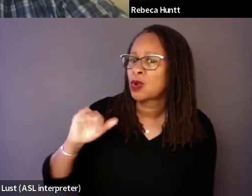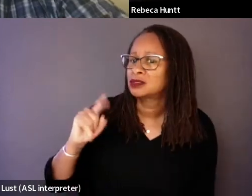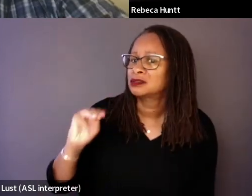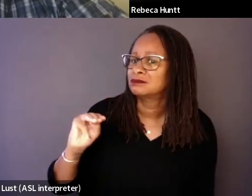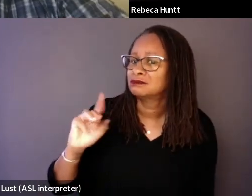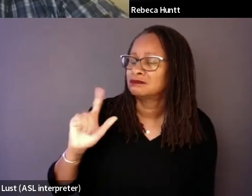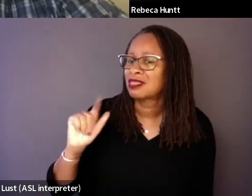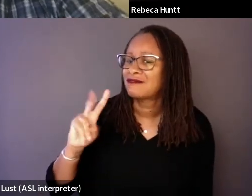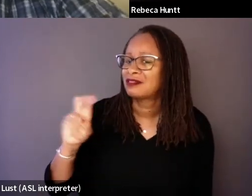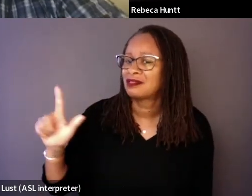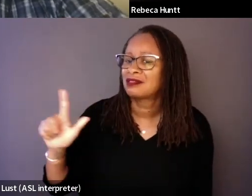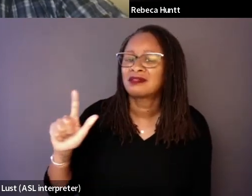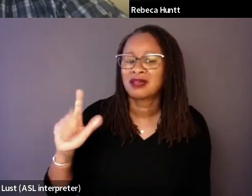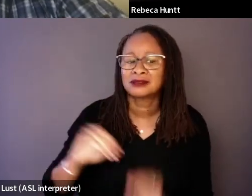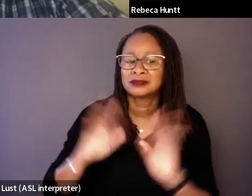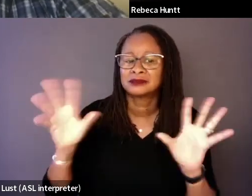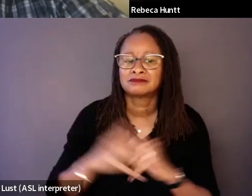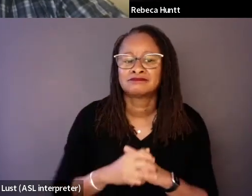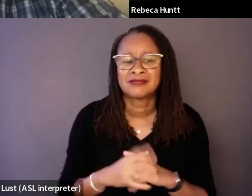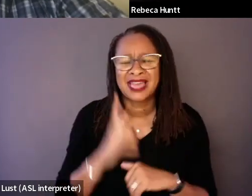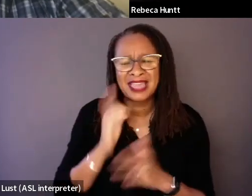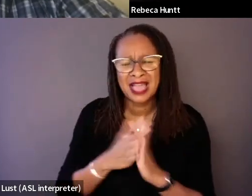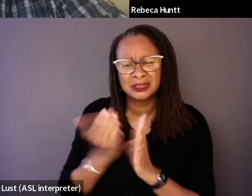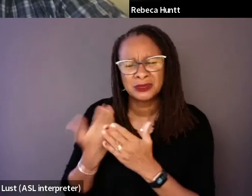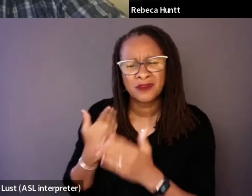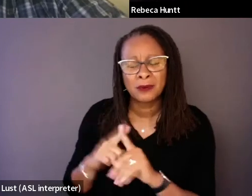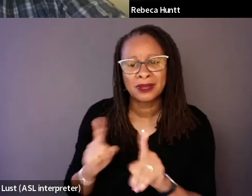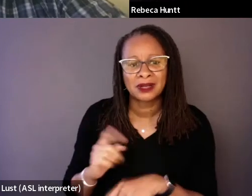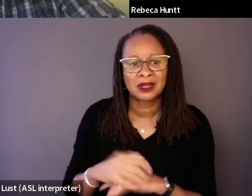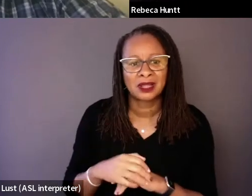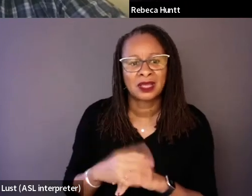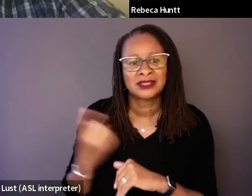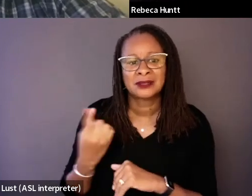I don't think I asked you before, but, you know, I always -- this is something